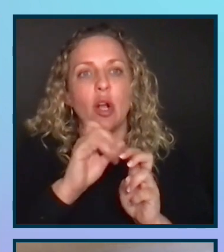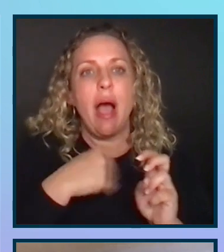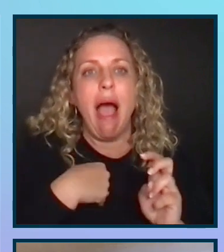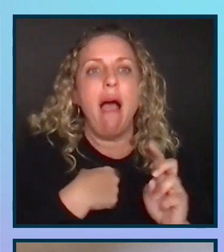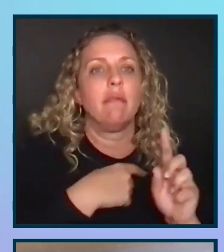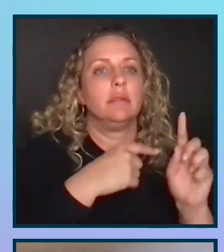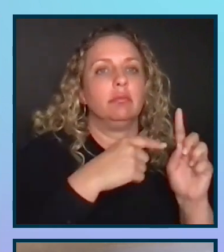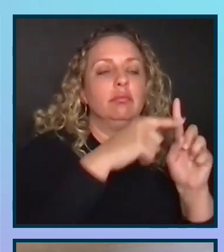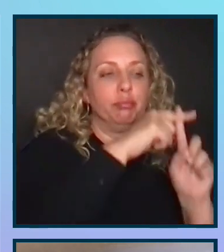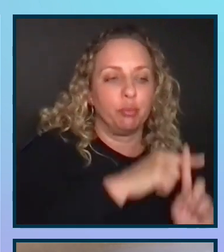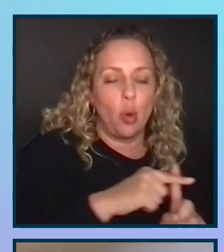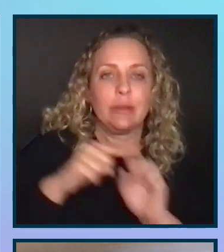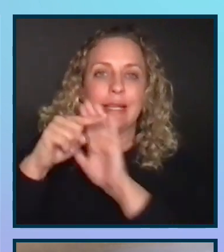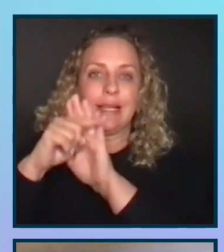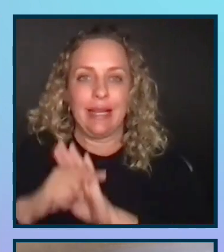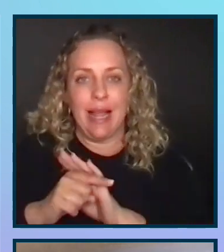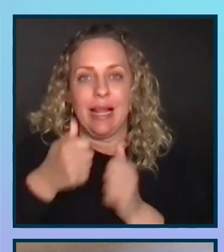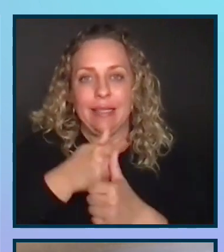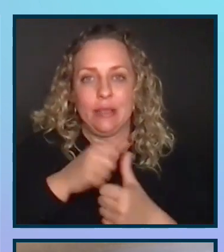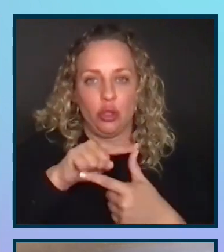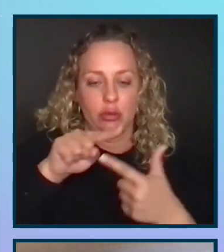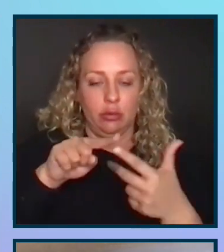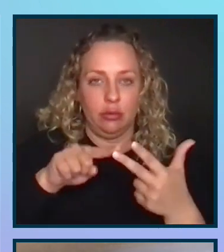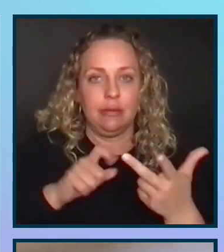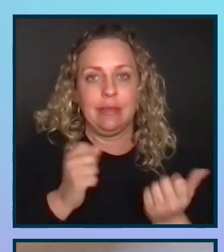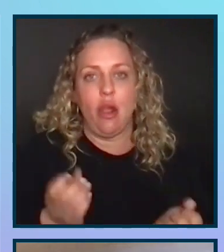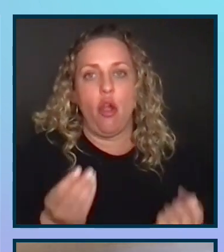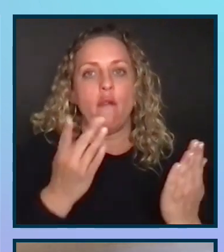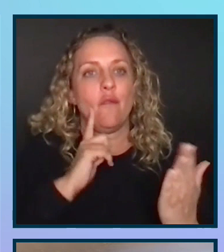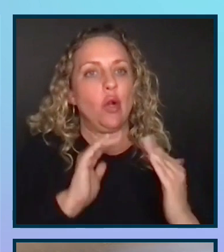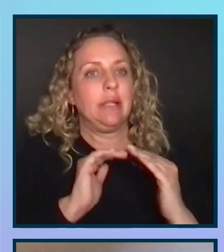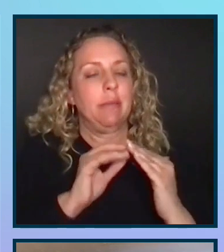that each discipline can offer for accessibility and inclusion.